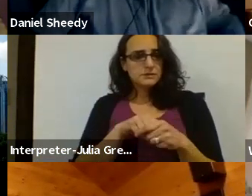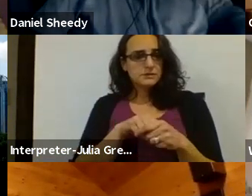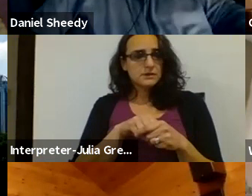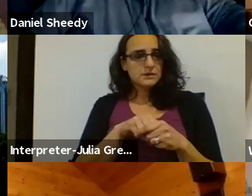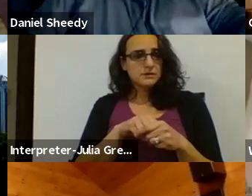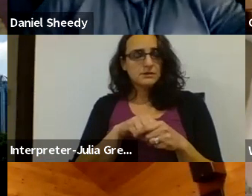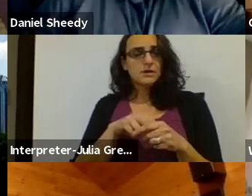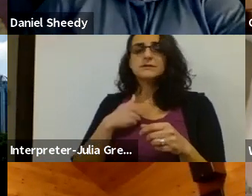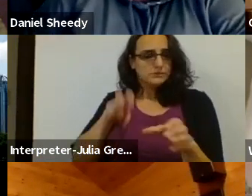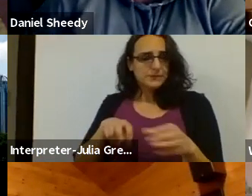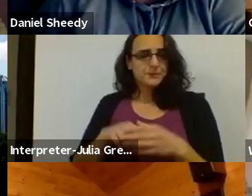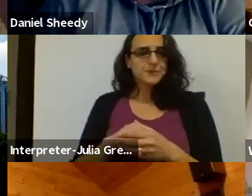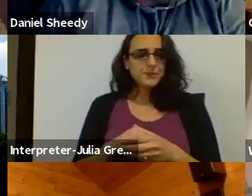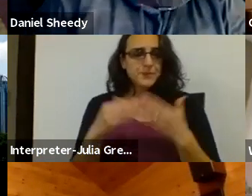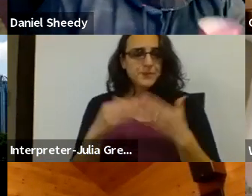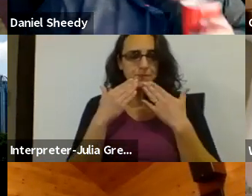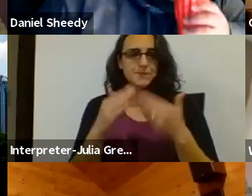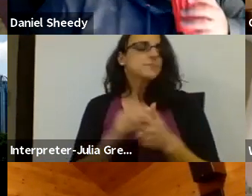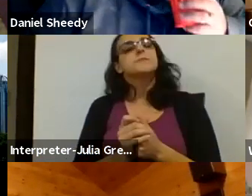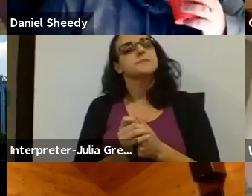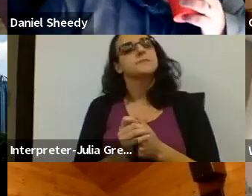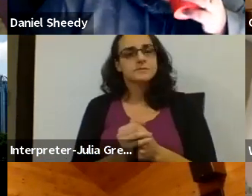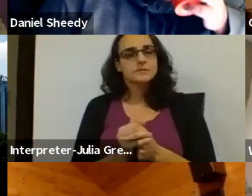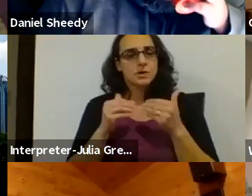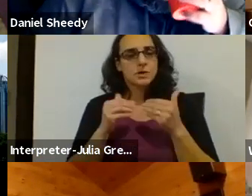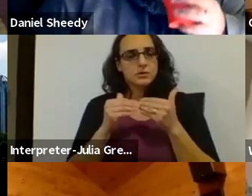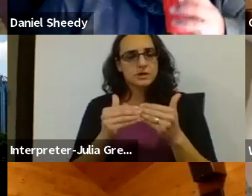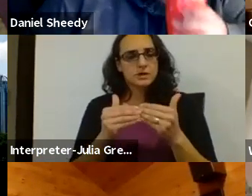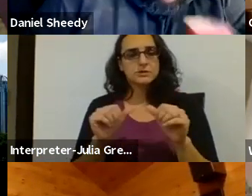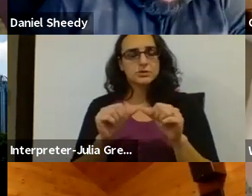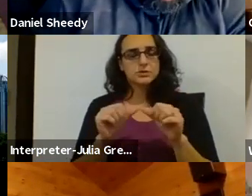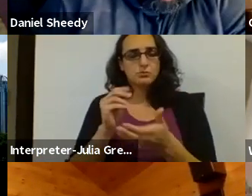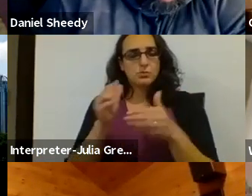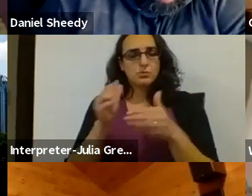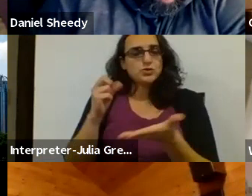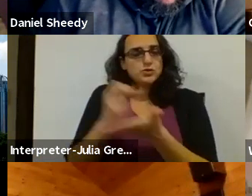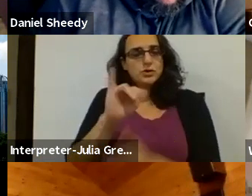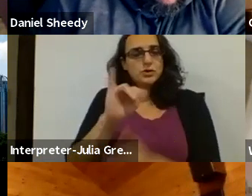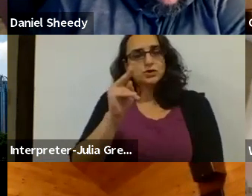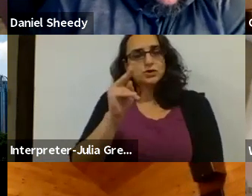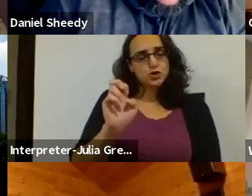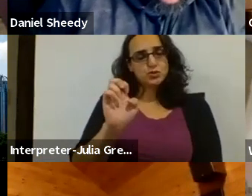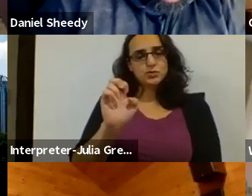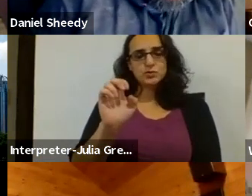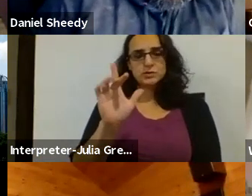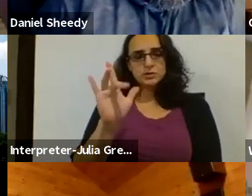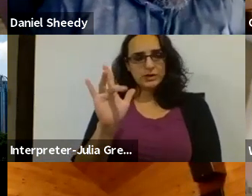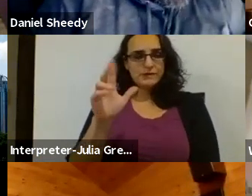Deniz Savas: Stage. Carolyn Gallagher: Thanks and we'll move to the MOTION TO APPROVE THE MINUTES OF JUNE 25 2020 Sheri Cohen: Is